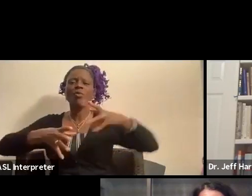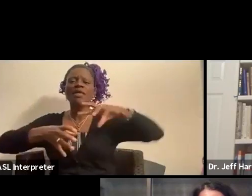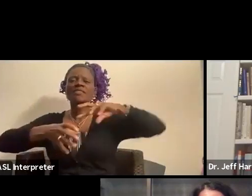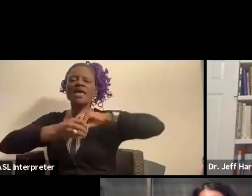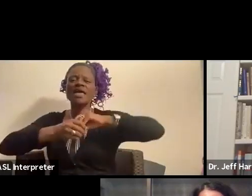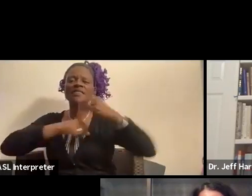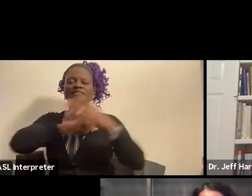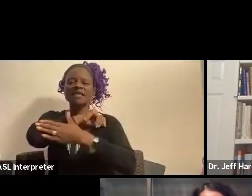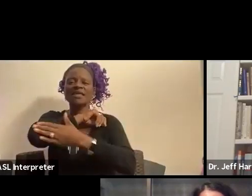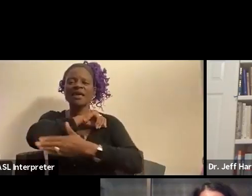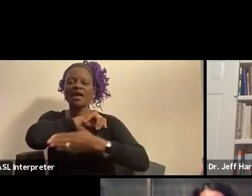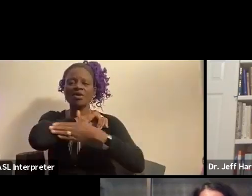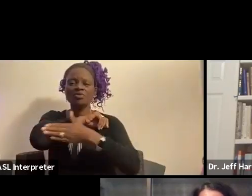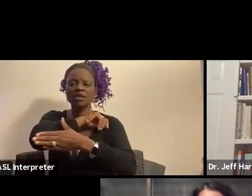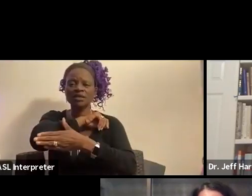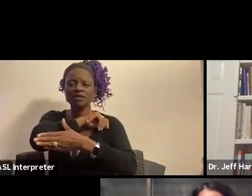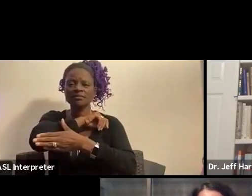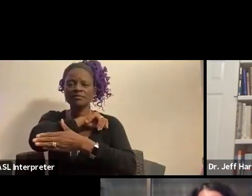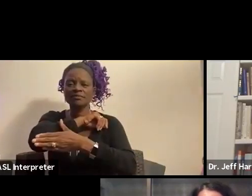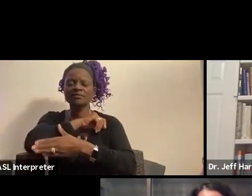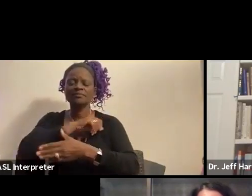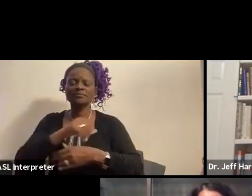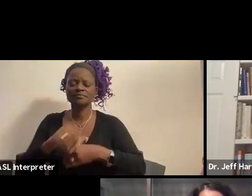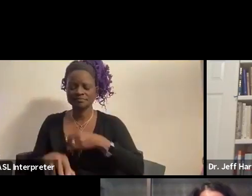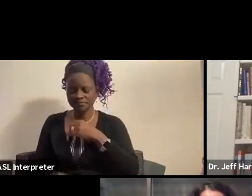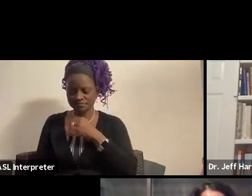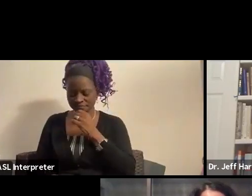vaccines that are distributed through the primary care providers office.